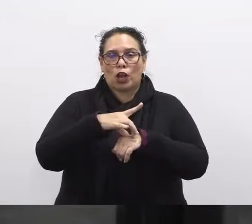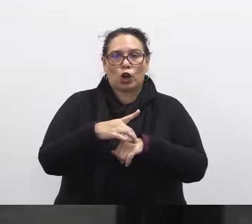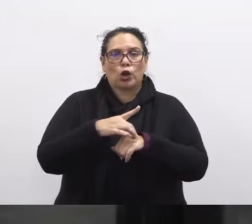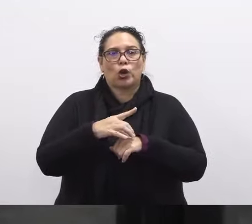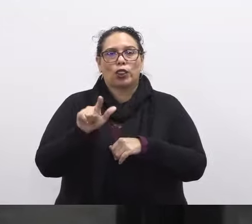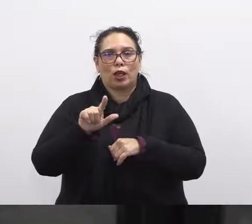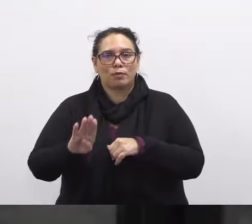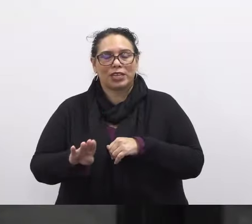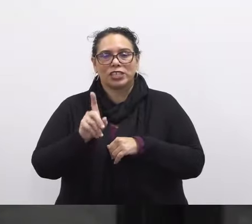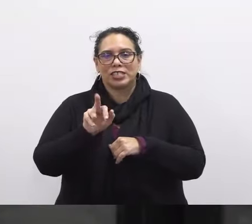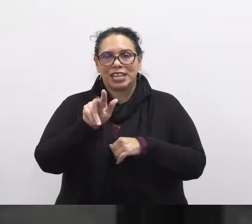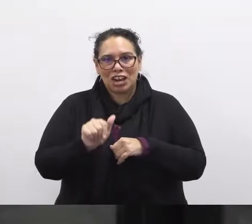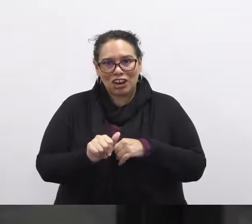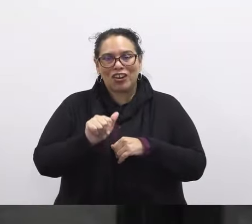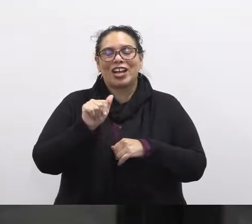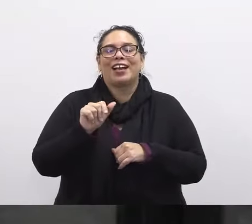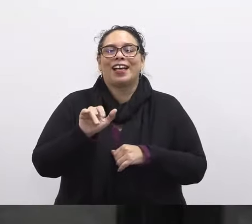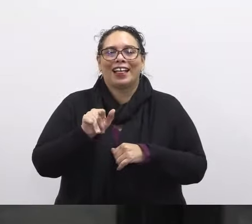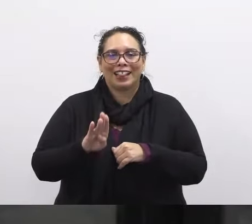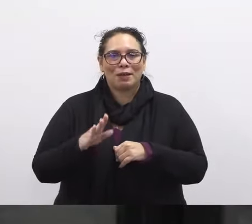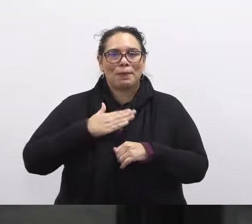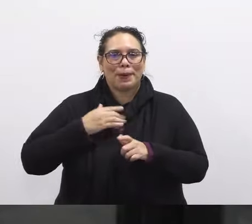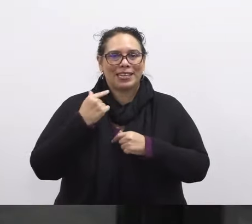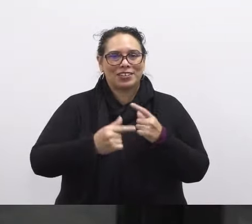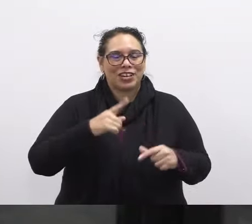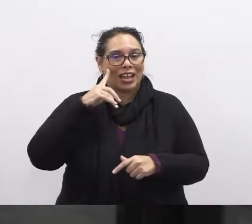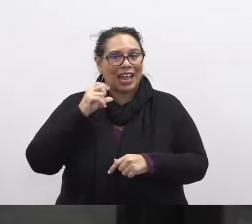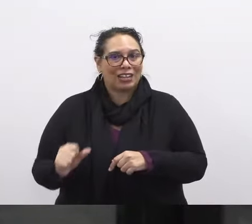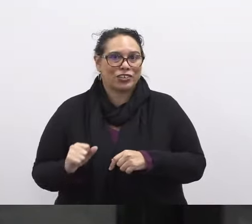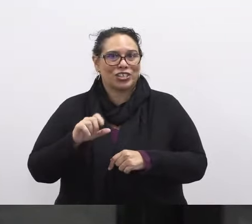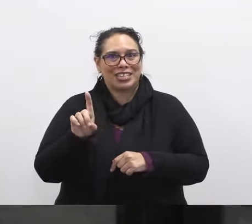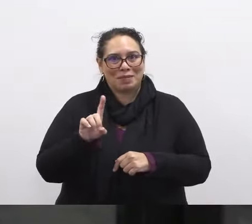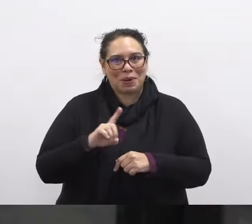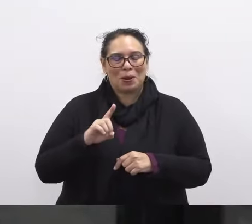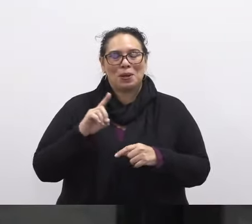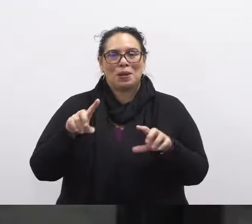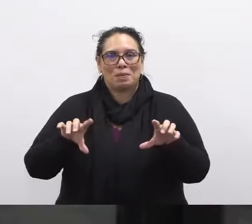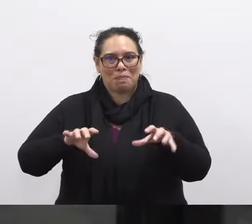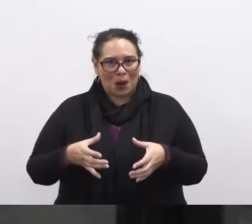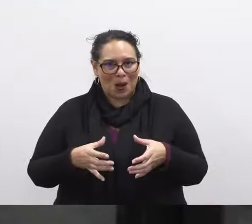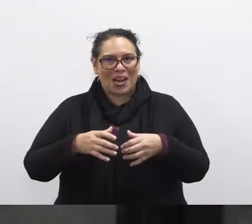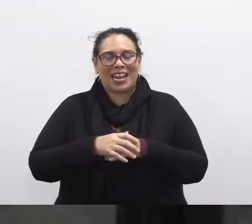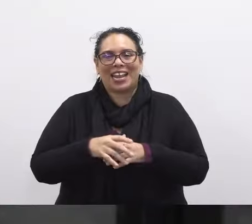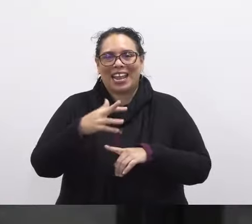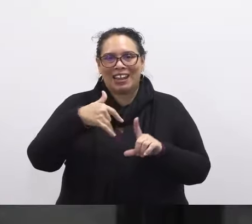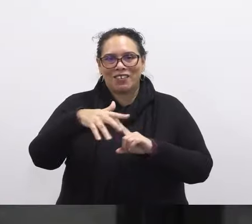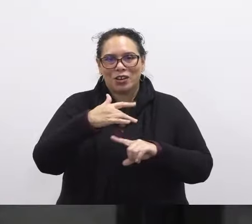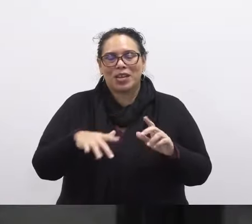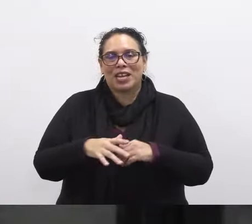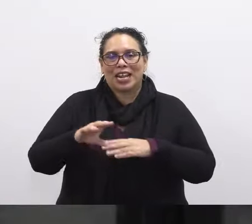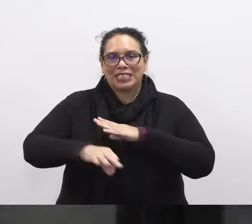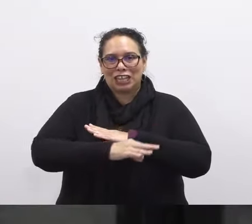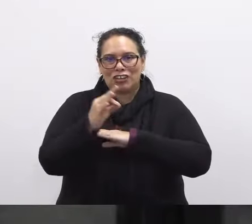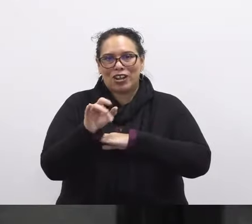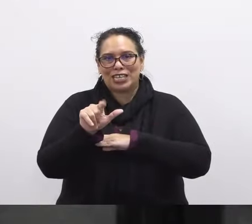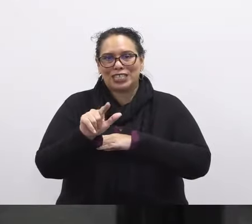Sierra Club, My Generation, the California Democratic Party, Environmental Caucus, Sunrise Long Beach, Sunrise LA, Sunrise Orange County,